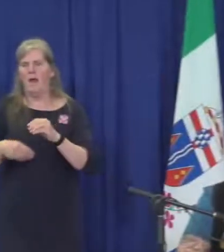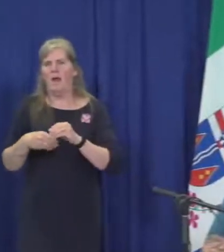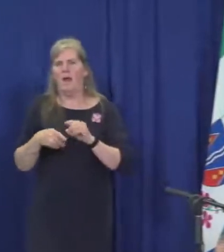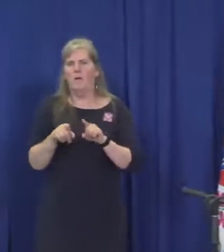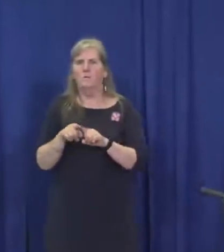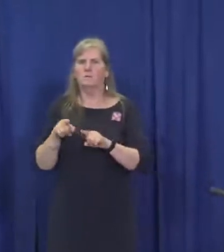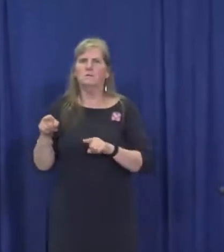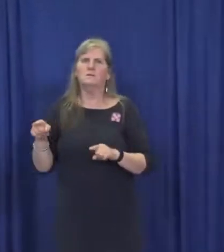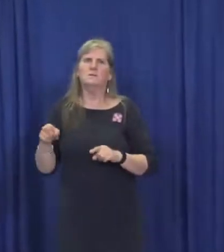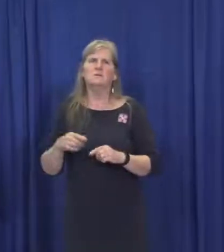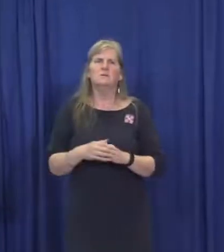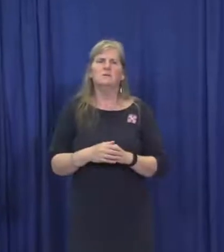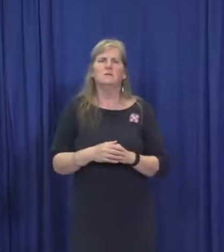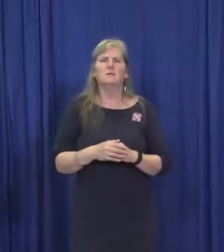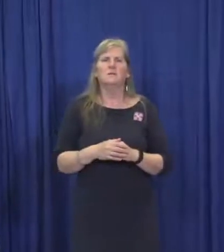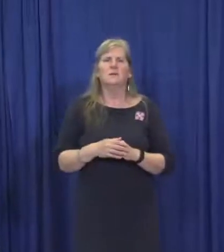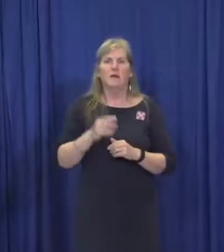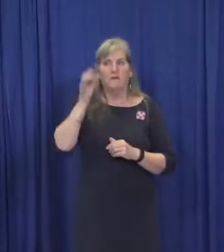I want to add on a federal